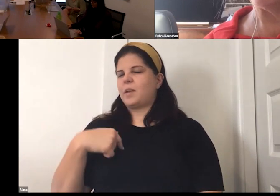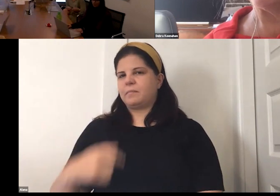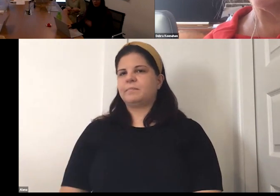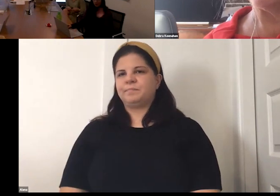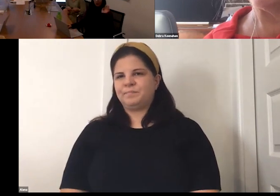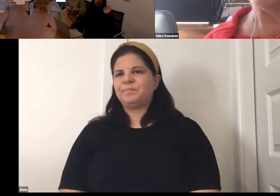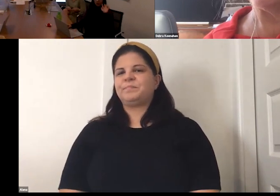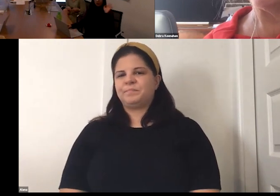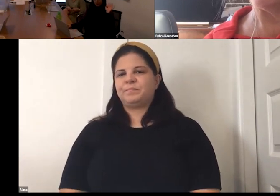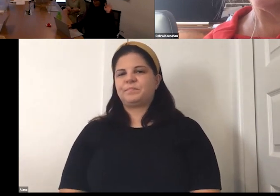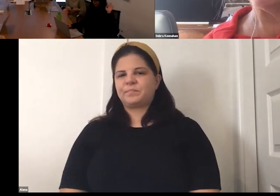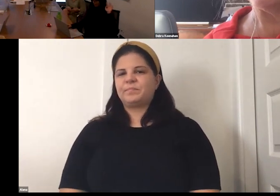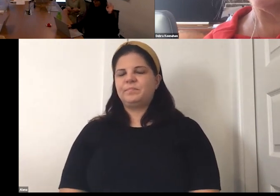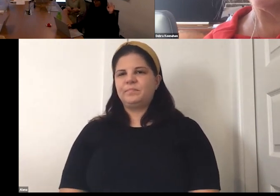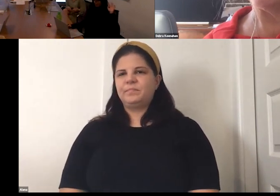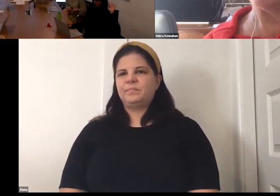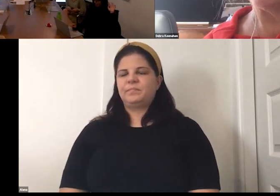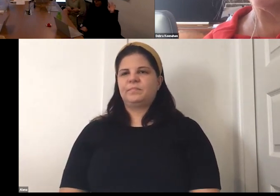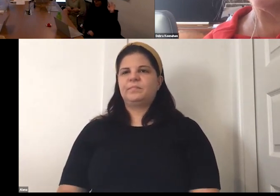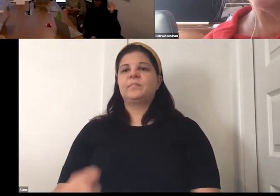Lina, who did the audio description.